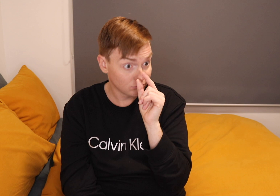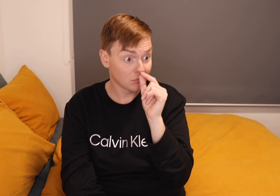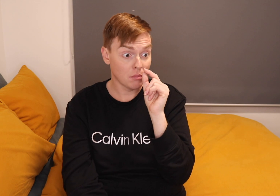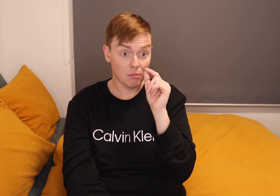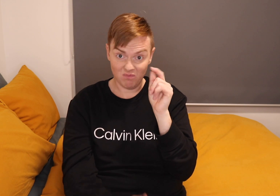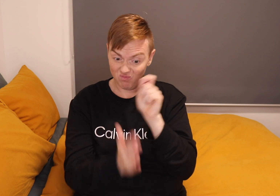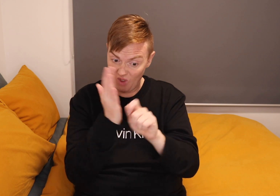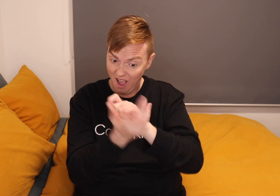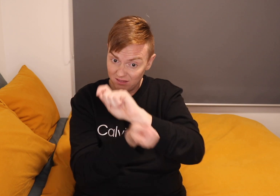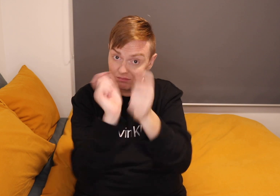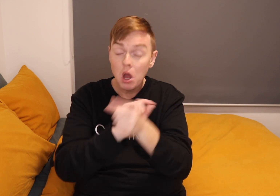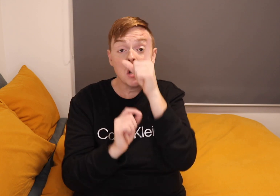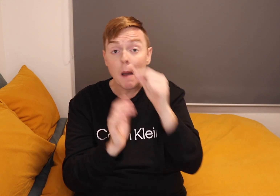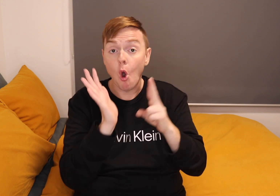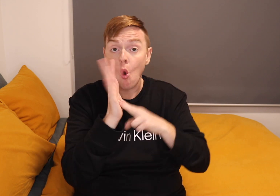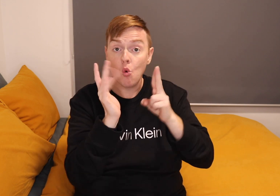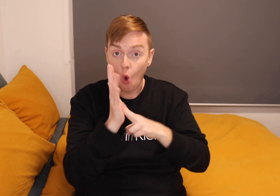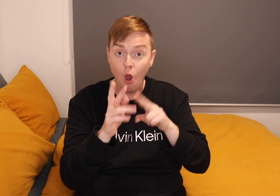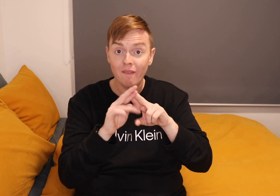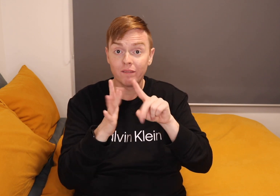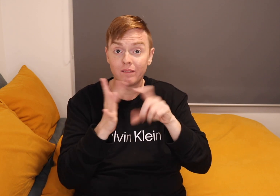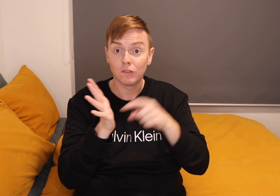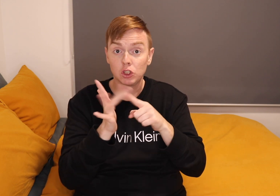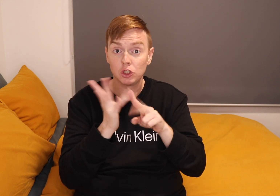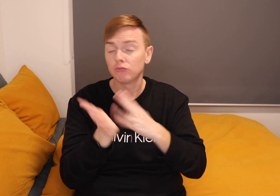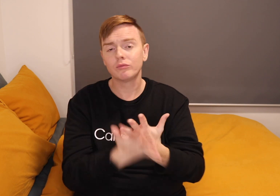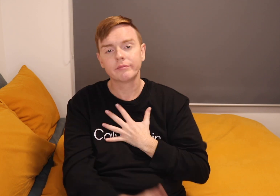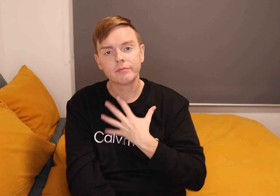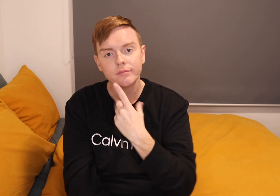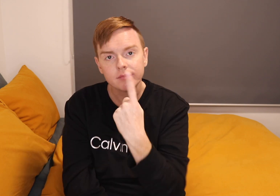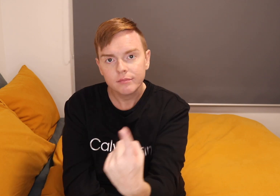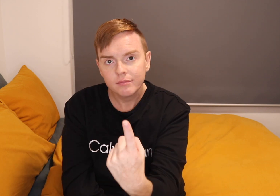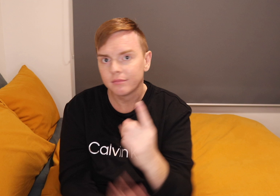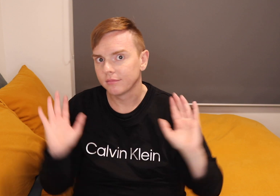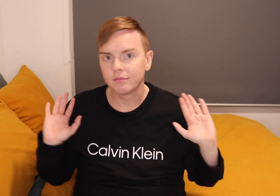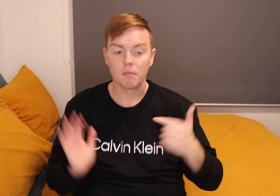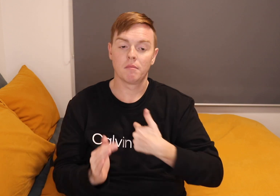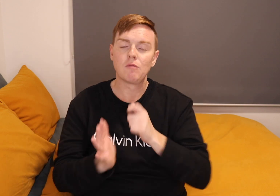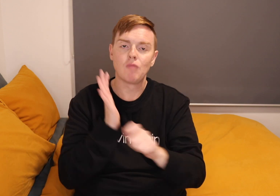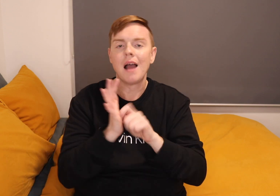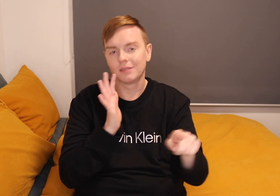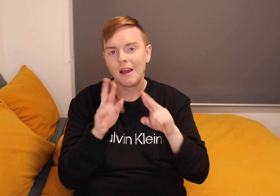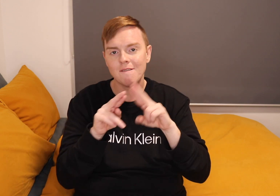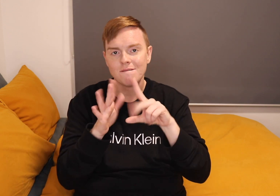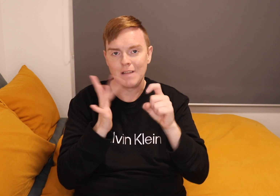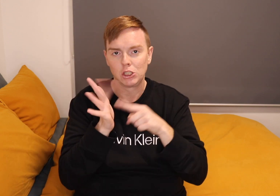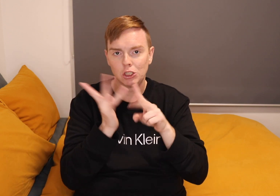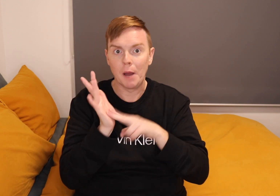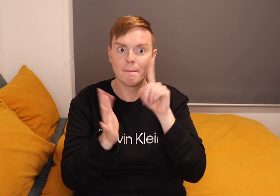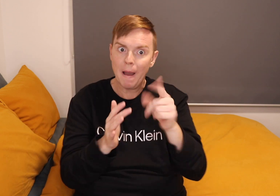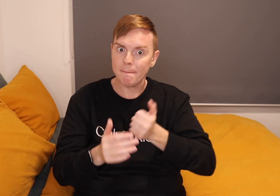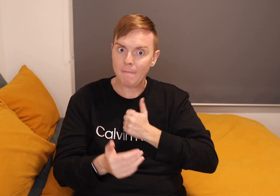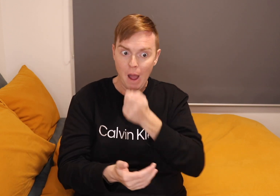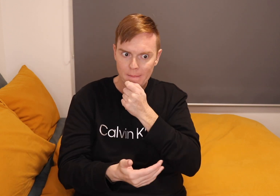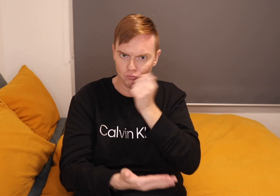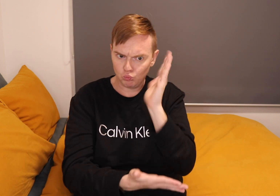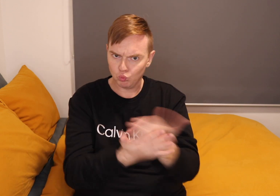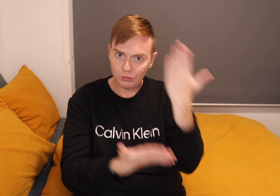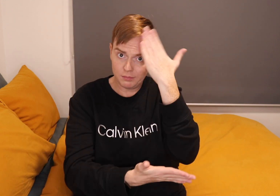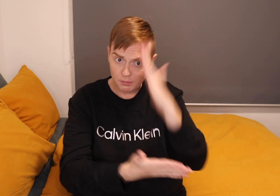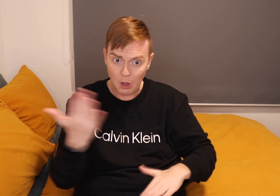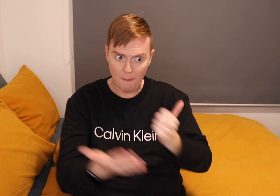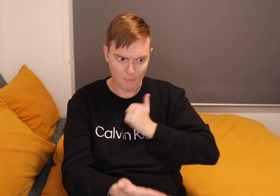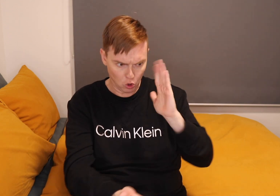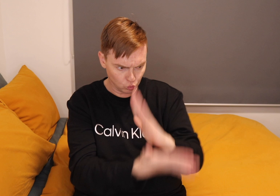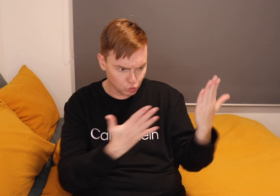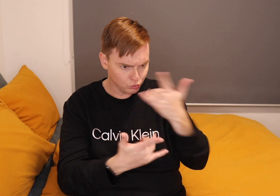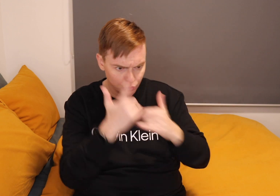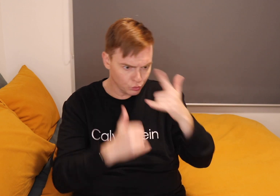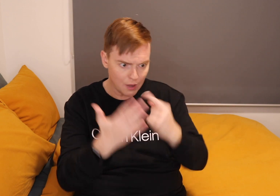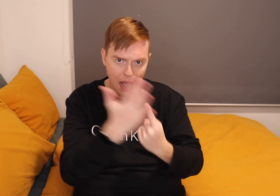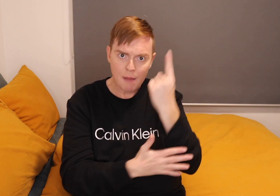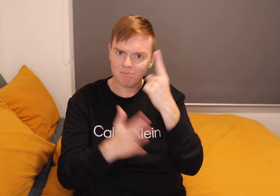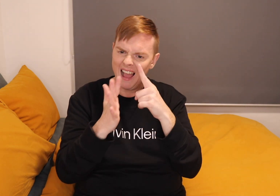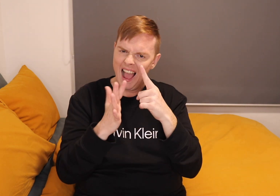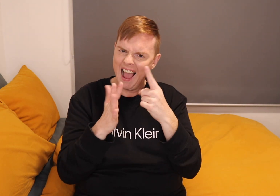Or it can be non-fiction. It's up to you really. But, I wrote a fiction story of an unfortunate situation in my life.